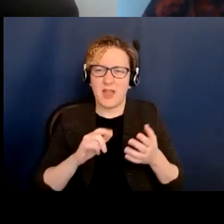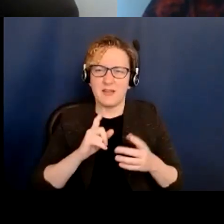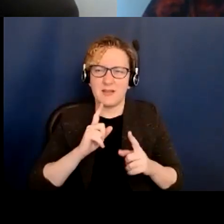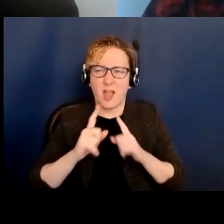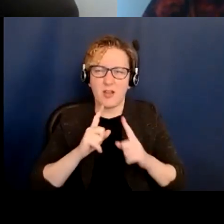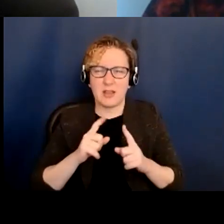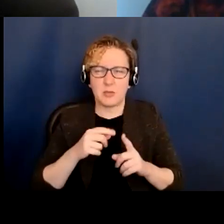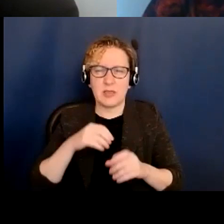you and not from the student.